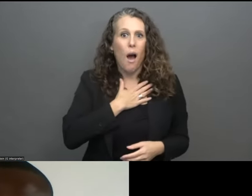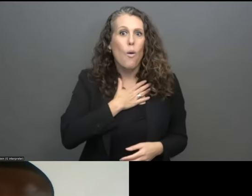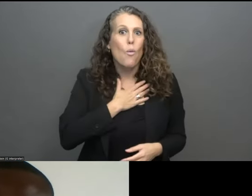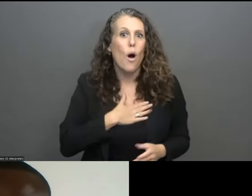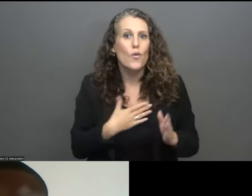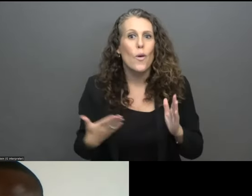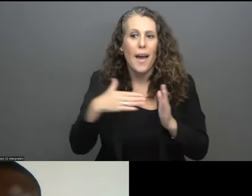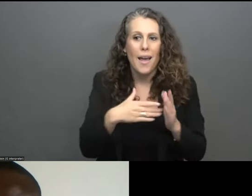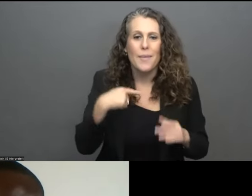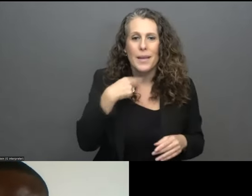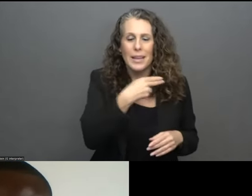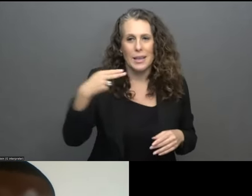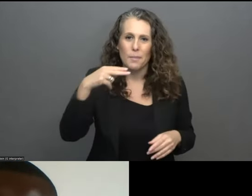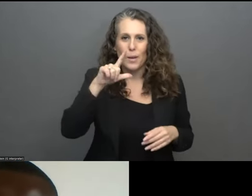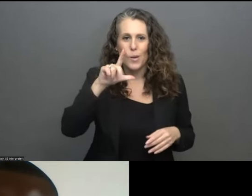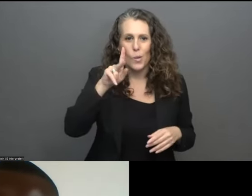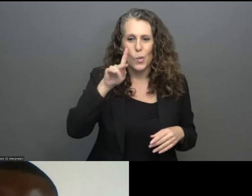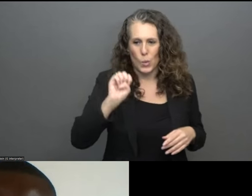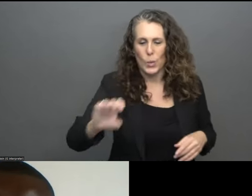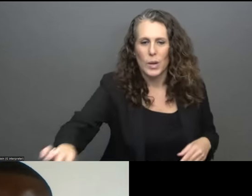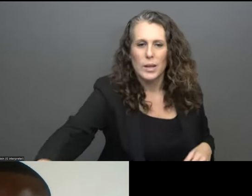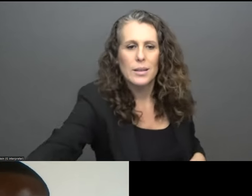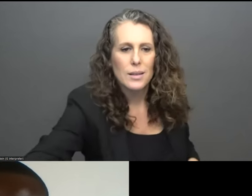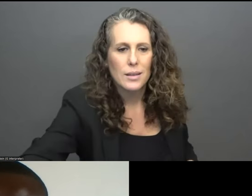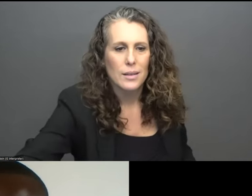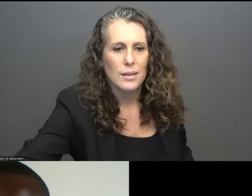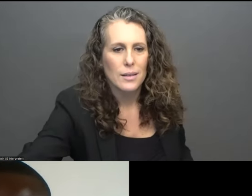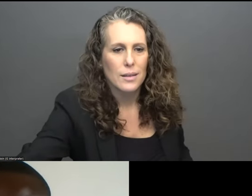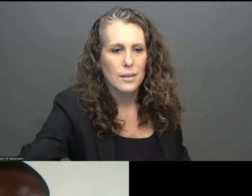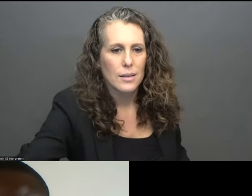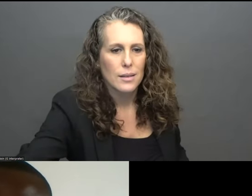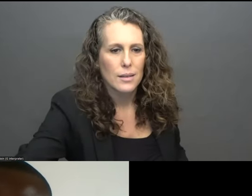Luke Miller, I'm the Founder and Managing Director of science media can a limited company